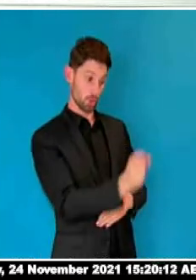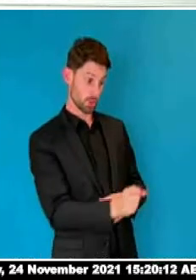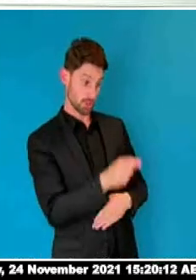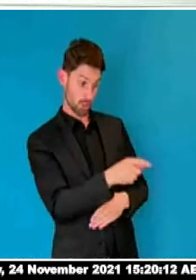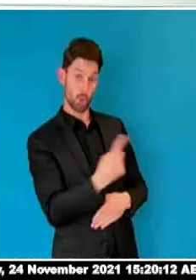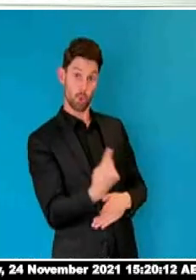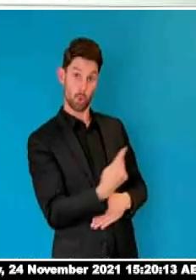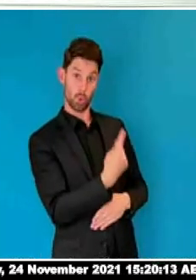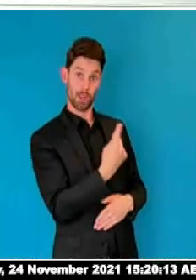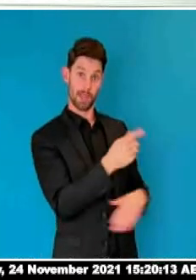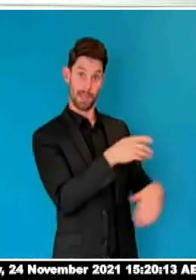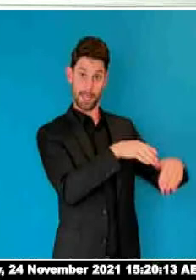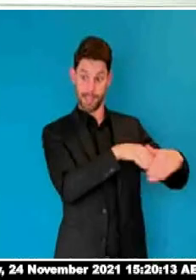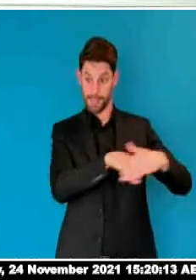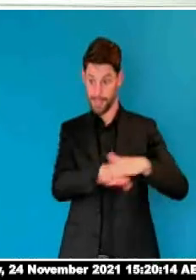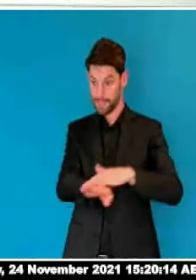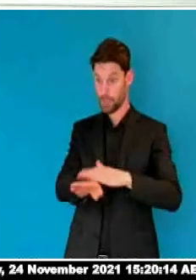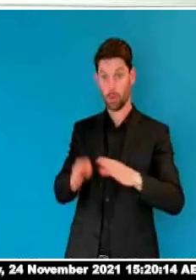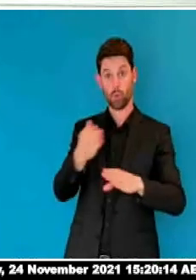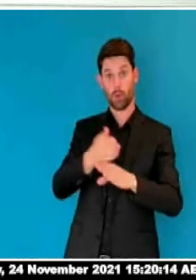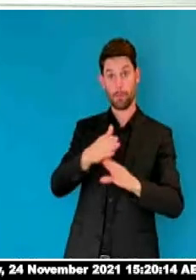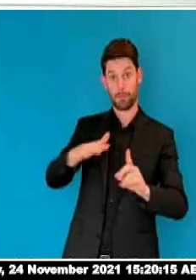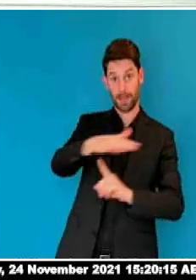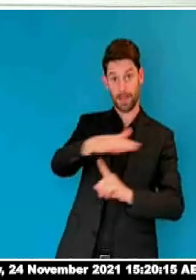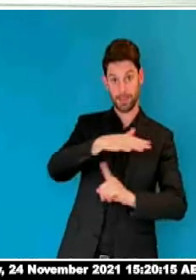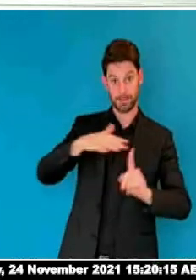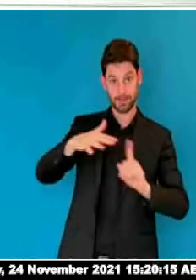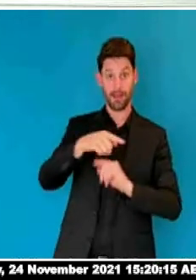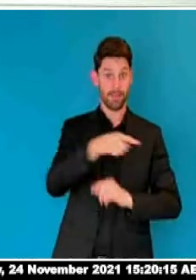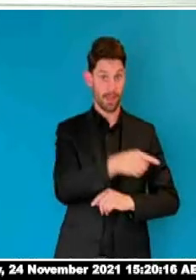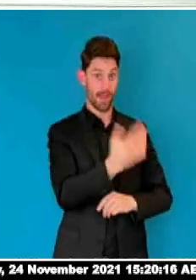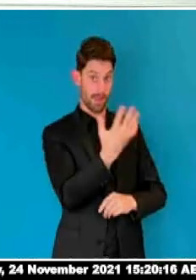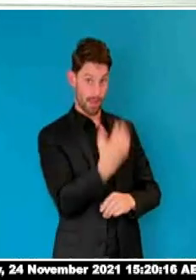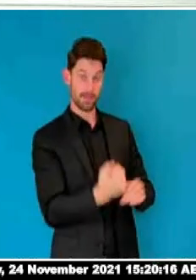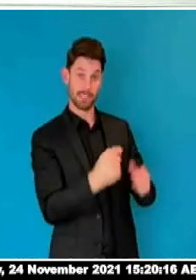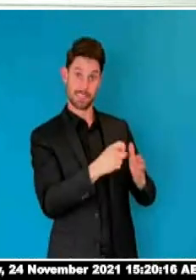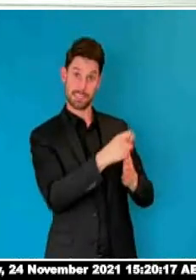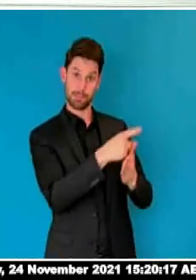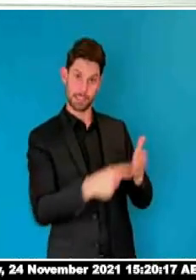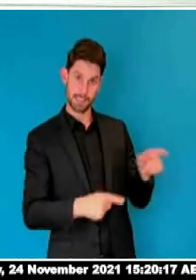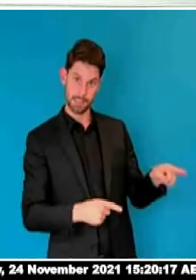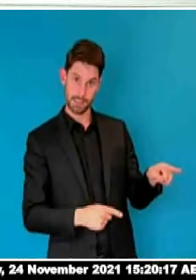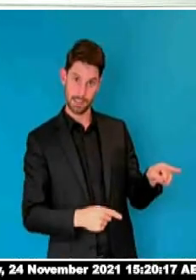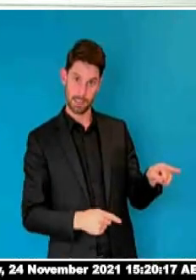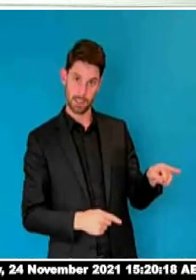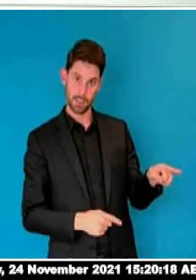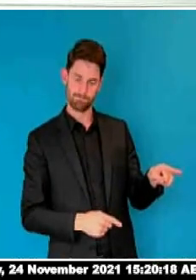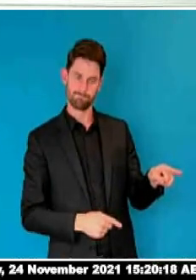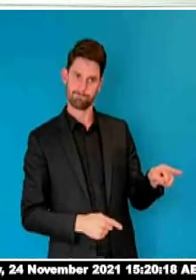into a workplace with a disability, and I think there would be many considerations such